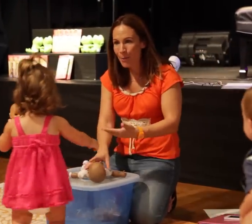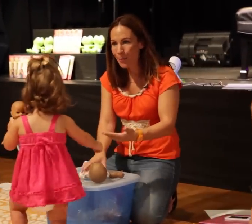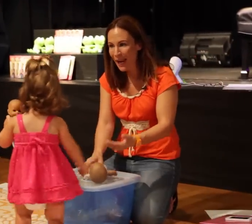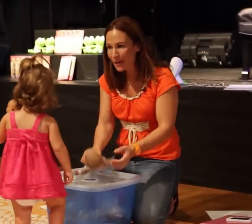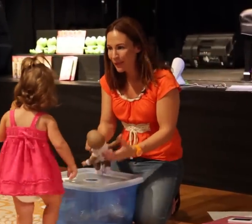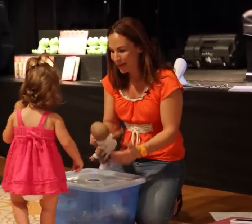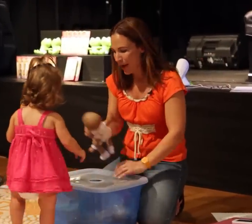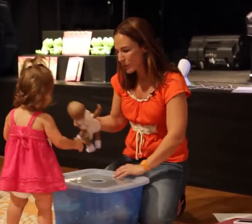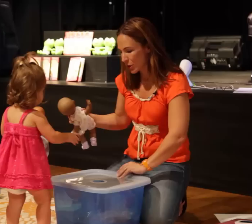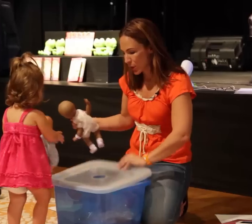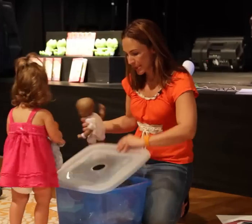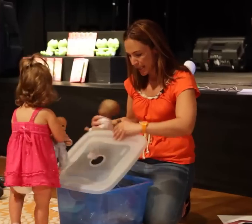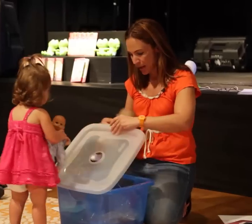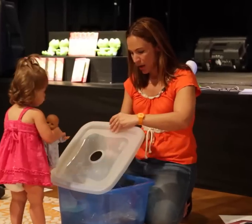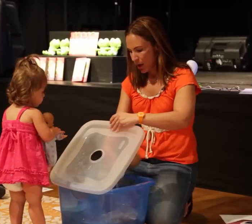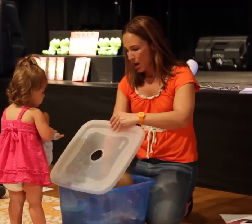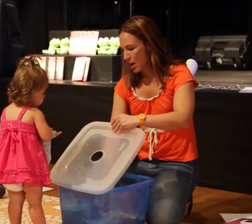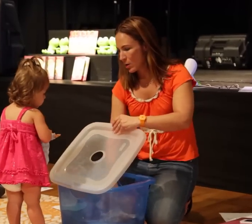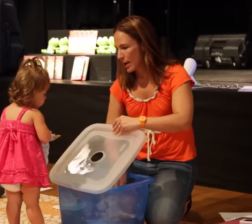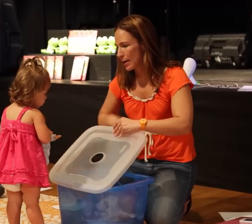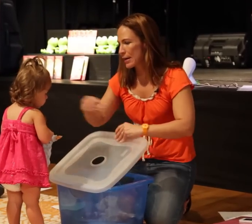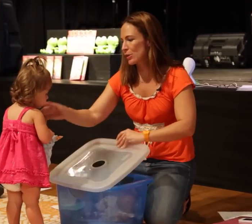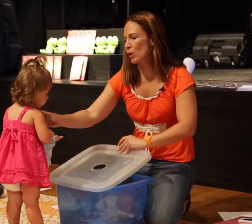A BABY, yes. So let's see… okay.